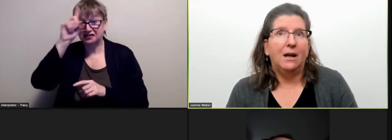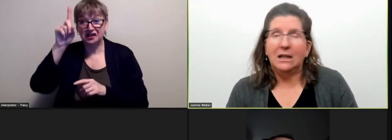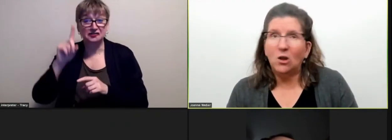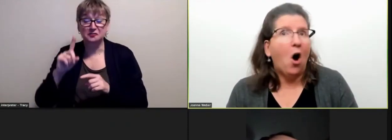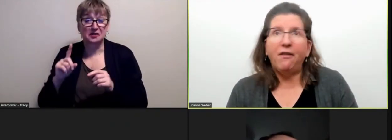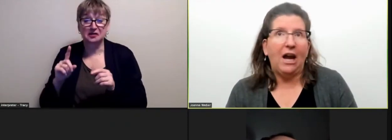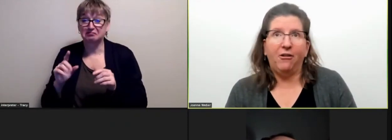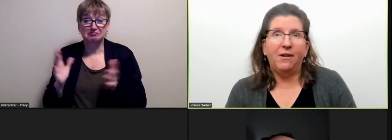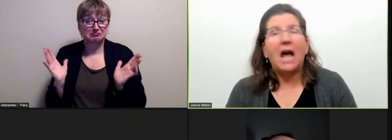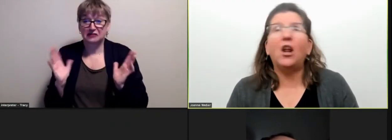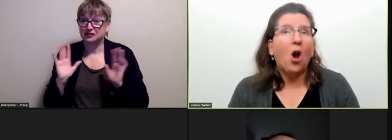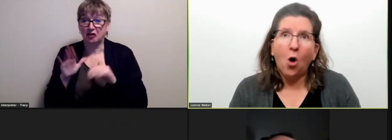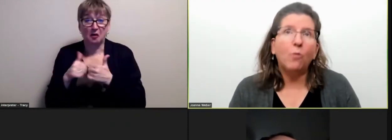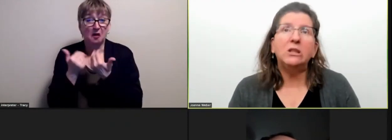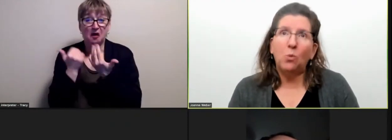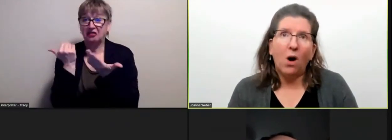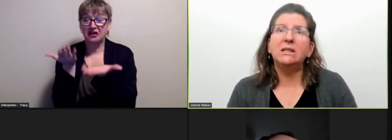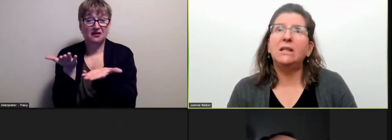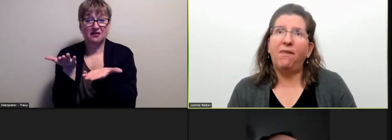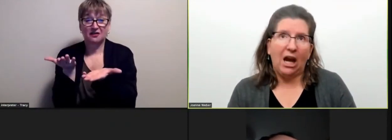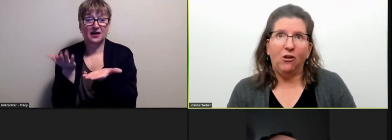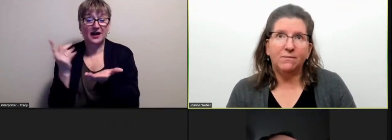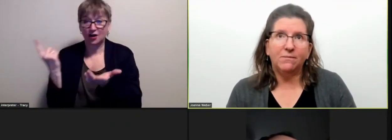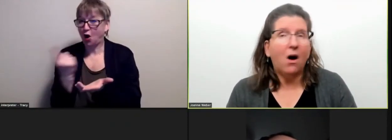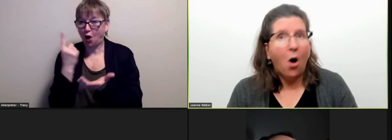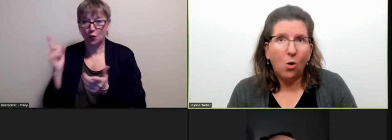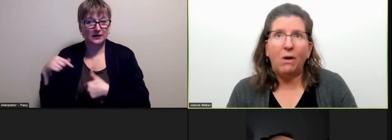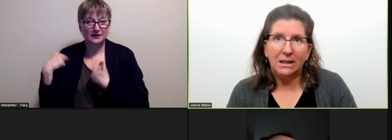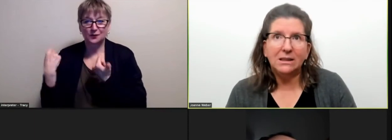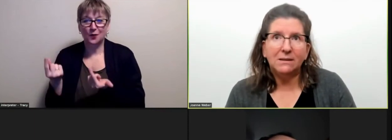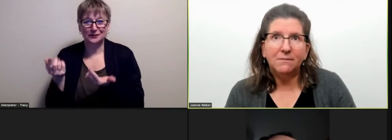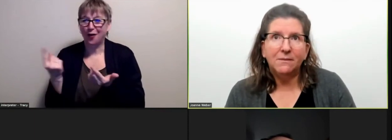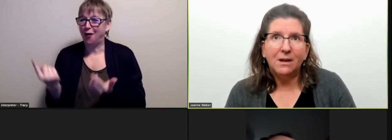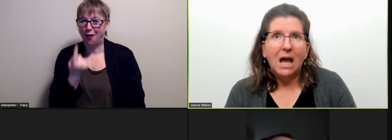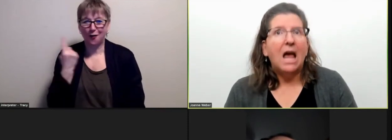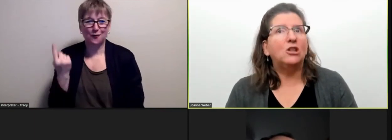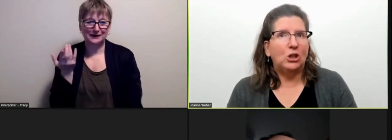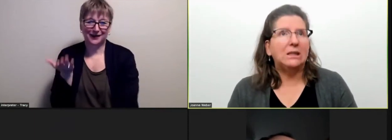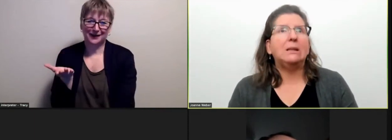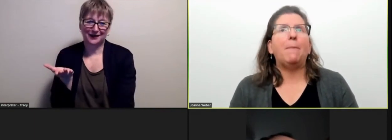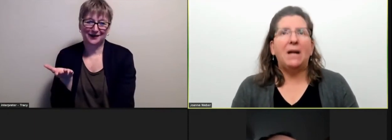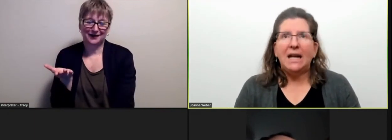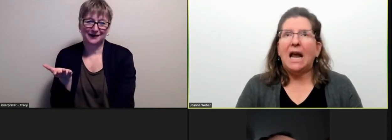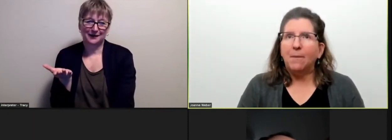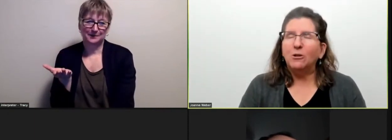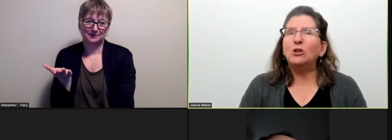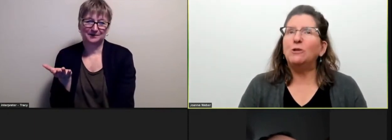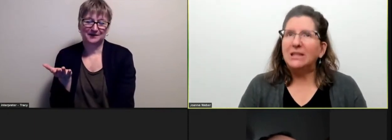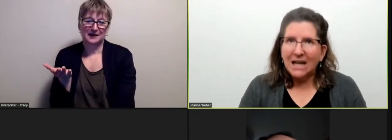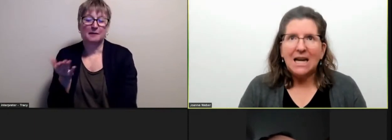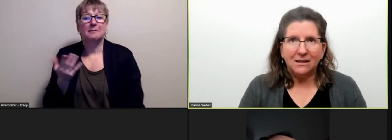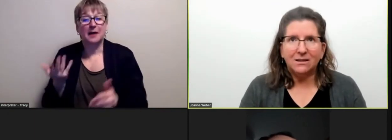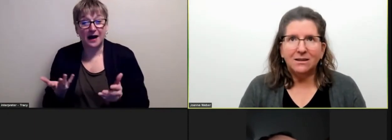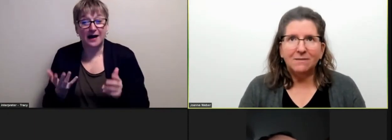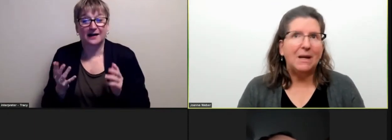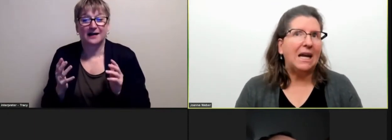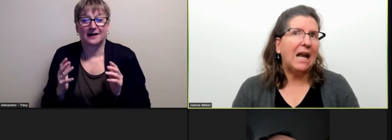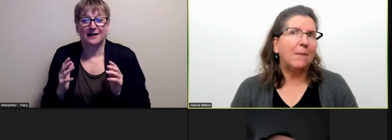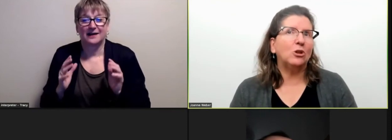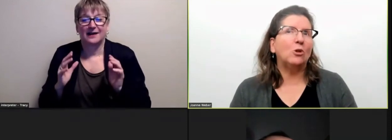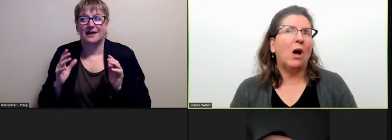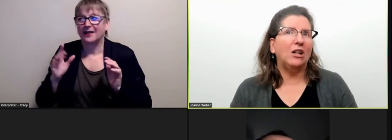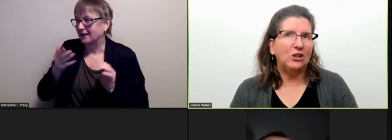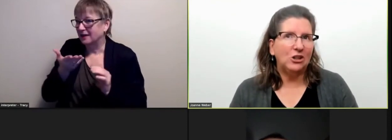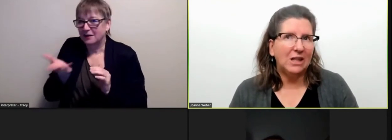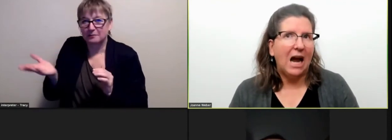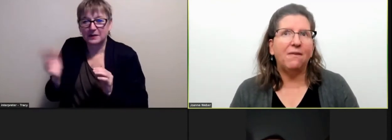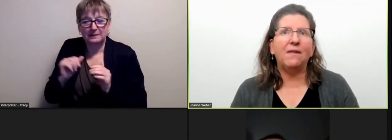it's all there and it always was there always it's just being able to see it being able to understand